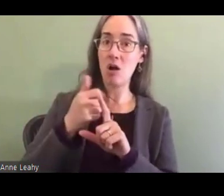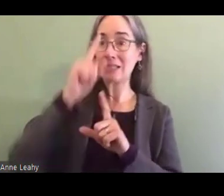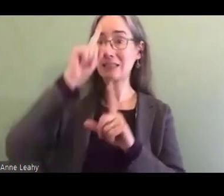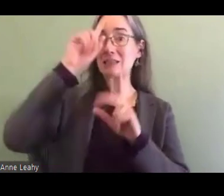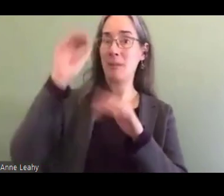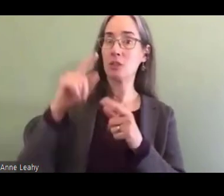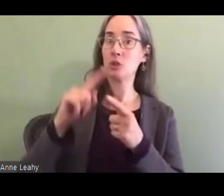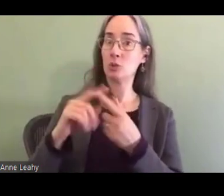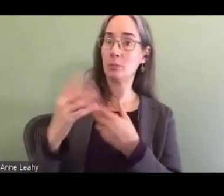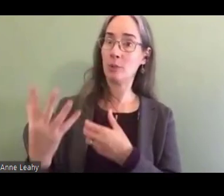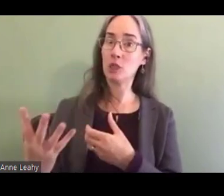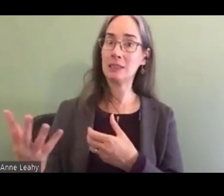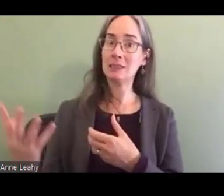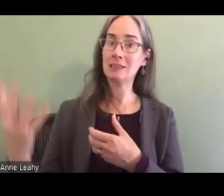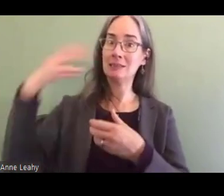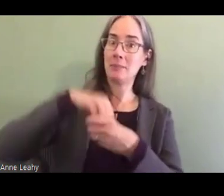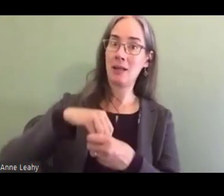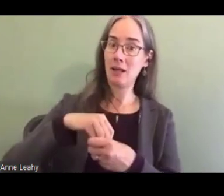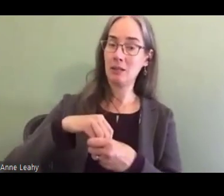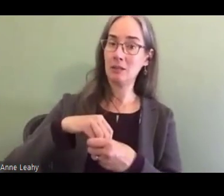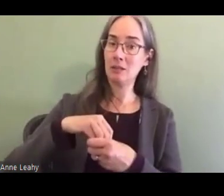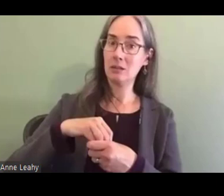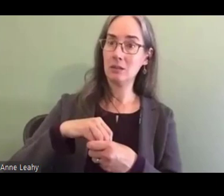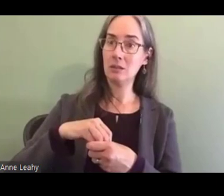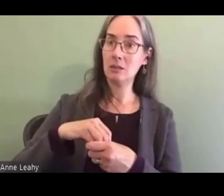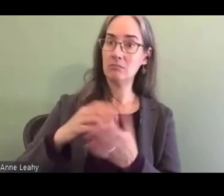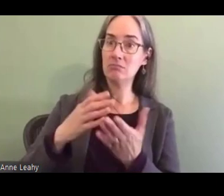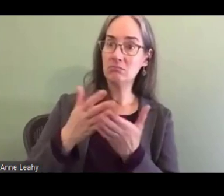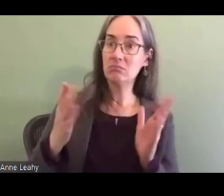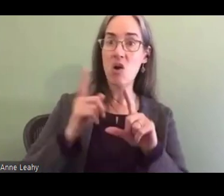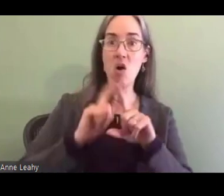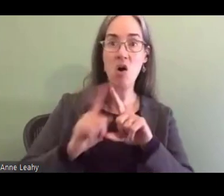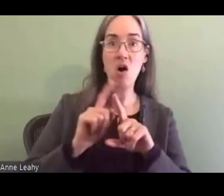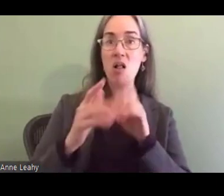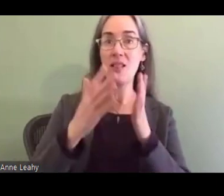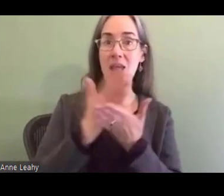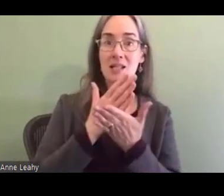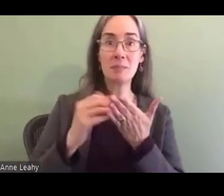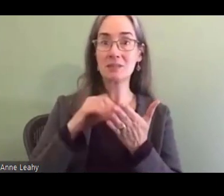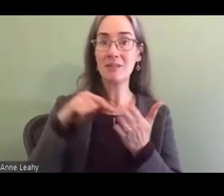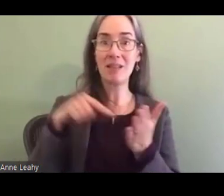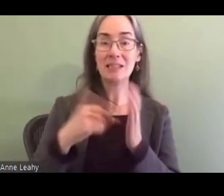are expected to participate in all aspects of this nation.